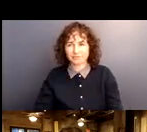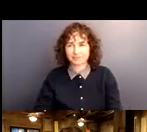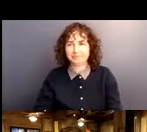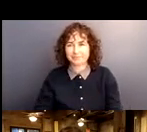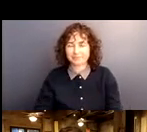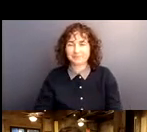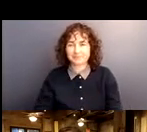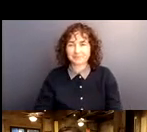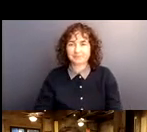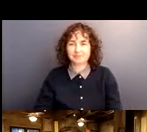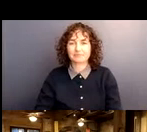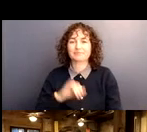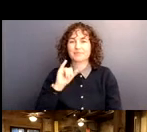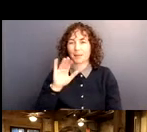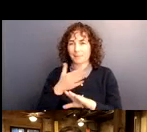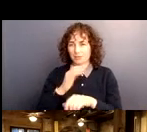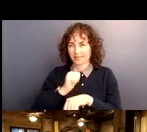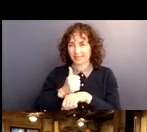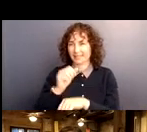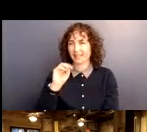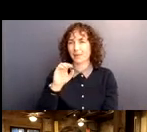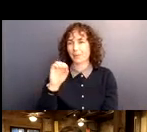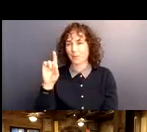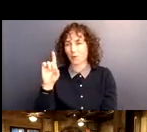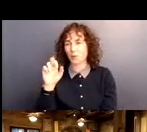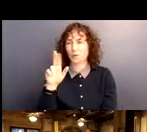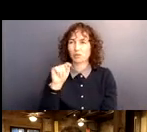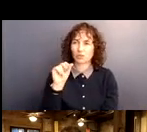And the music can set the mood or the tone that you want for the transition to agree.